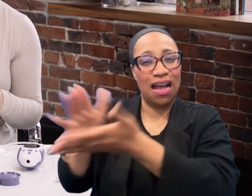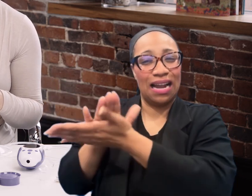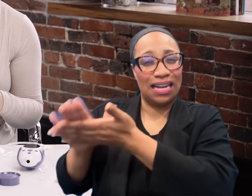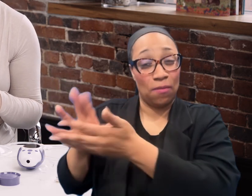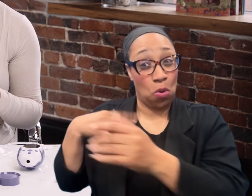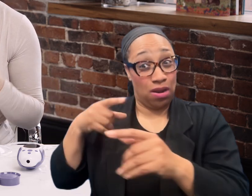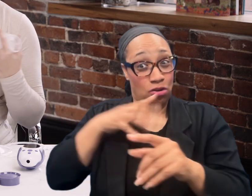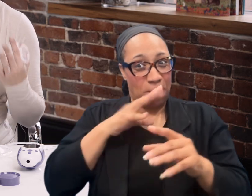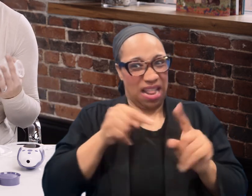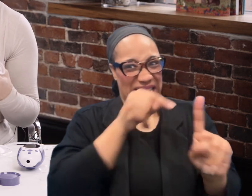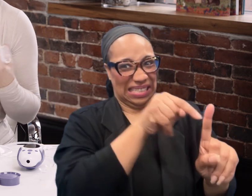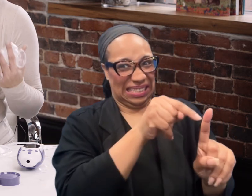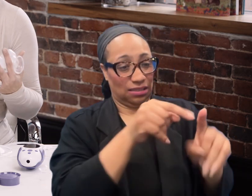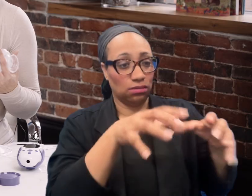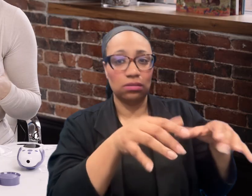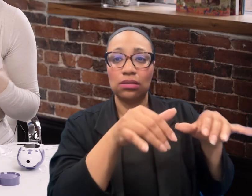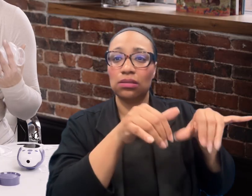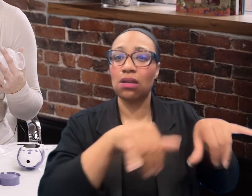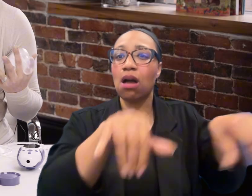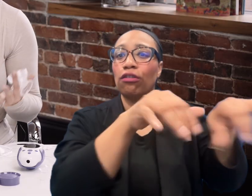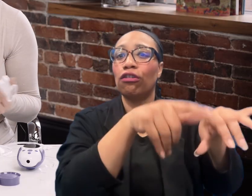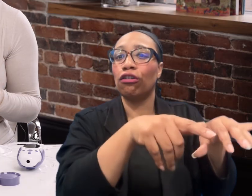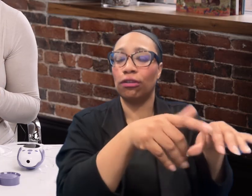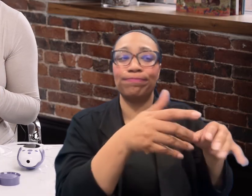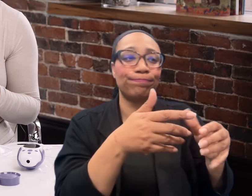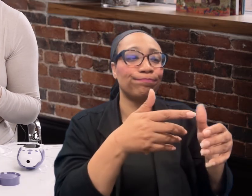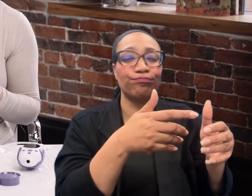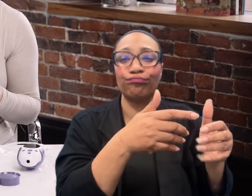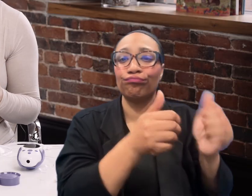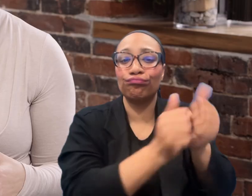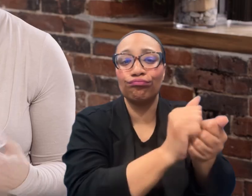or the wearable so that if you choose to use it later, you have it clean and ready.